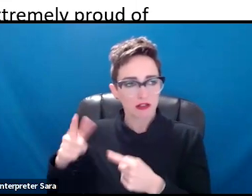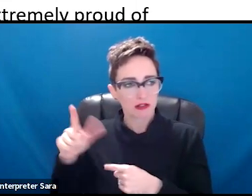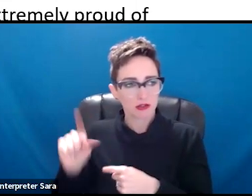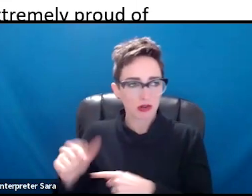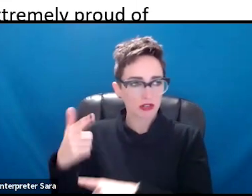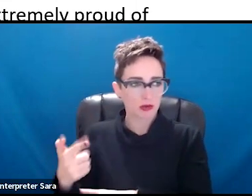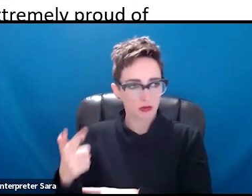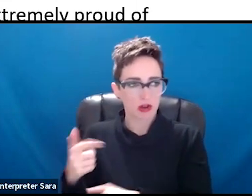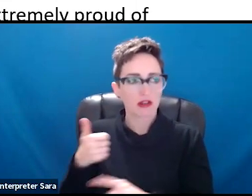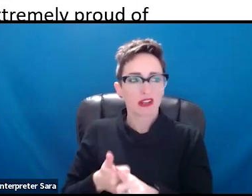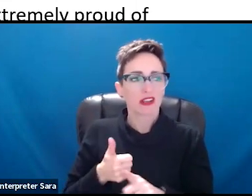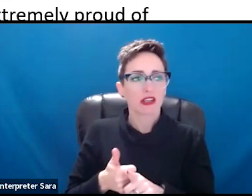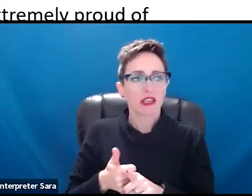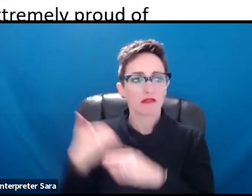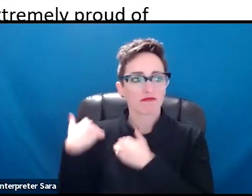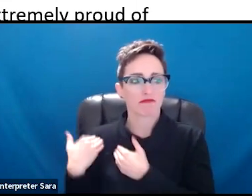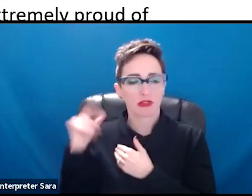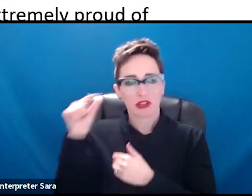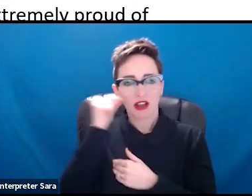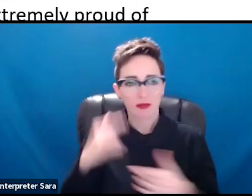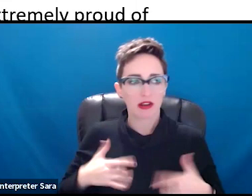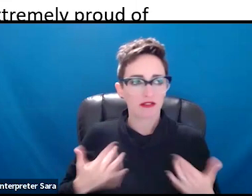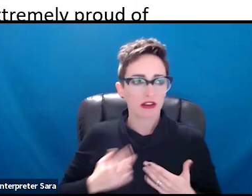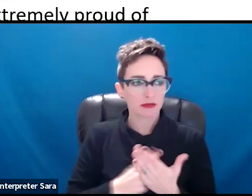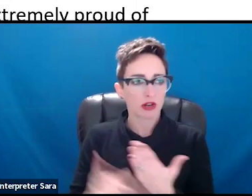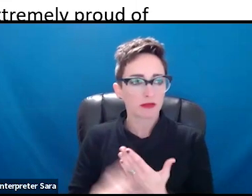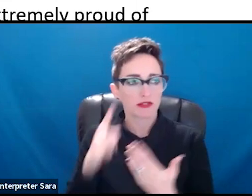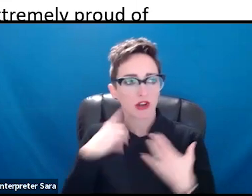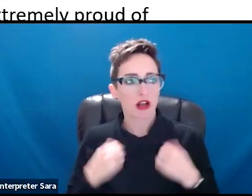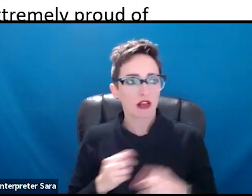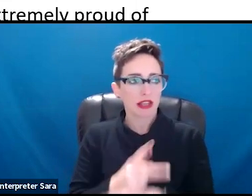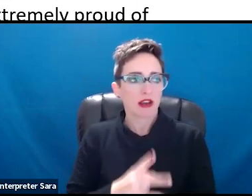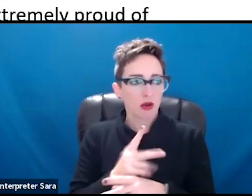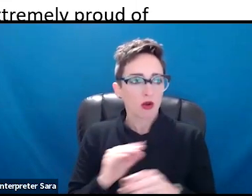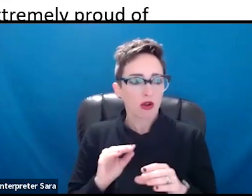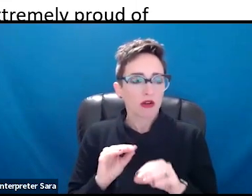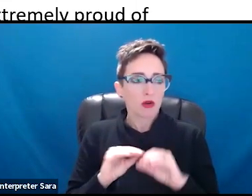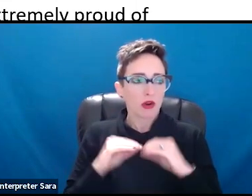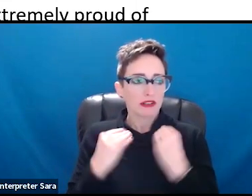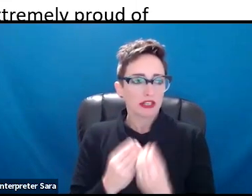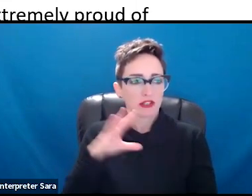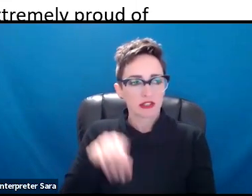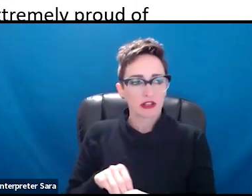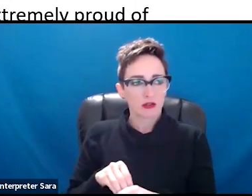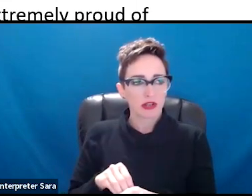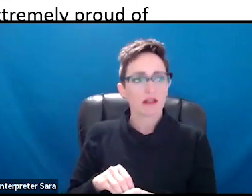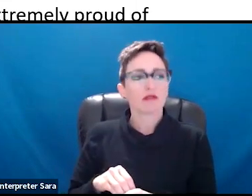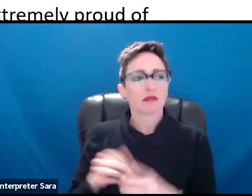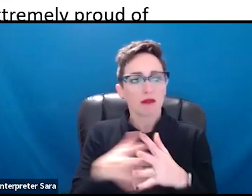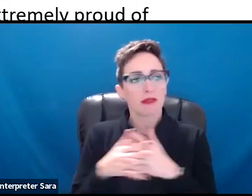where he directed government affairs programs for health care organizations, including the American Psychiatric Nurses Association.